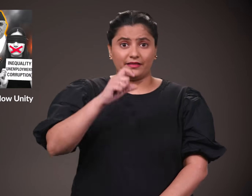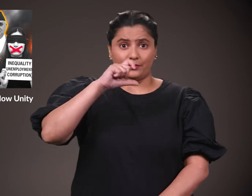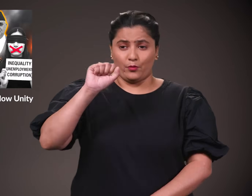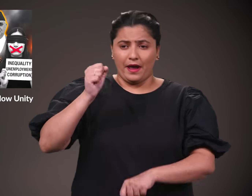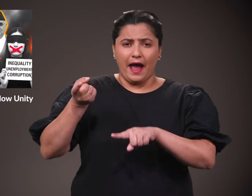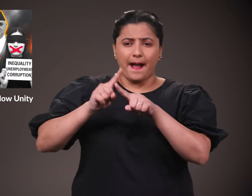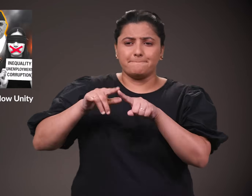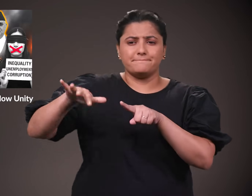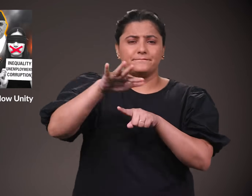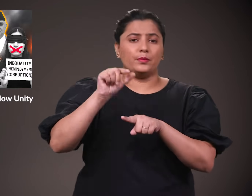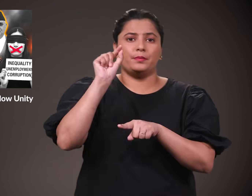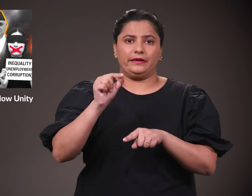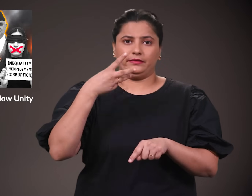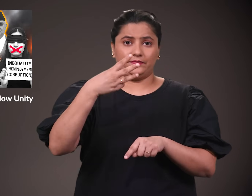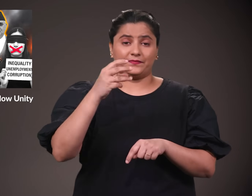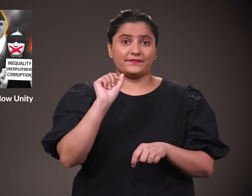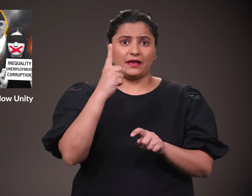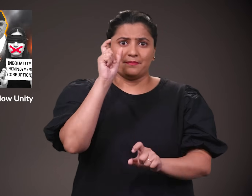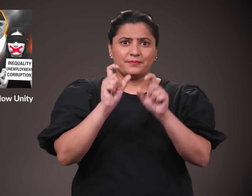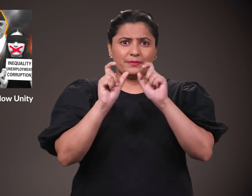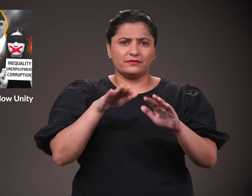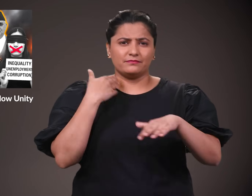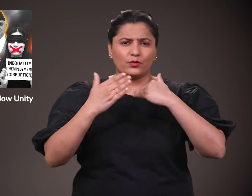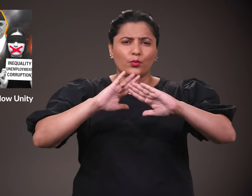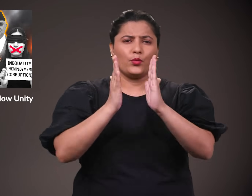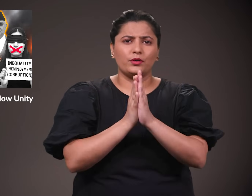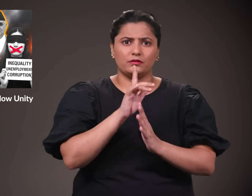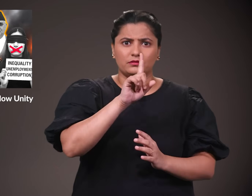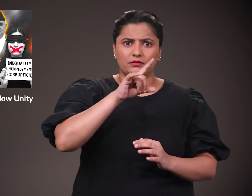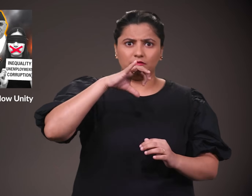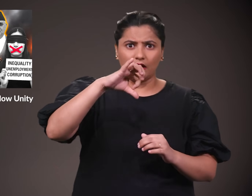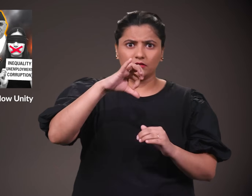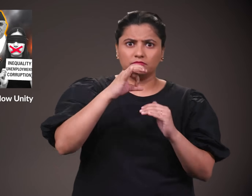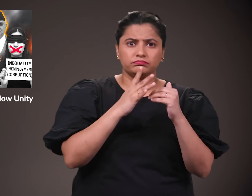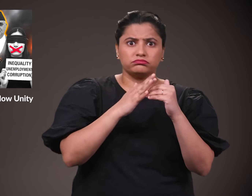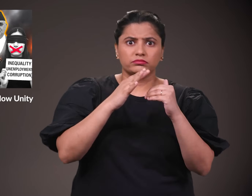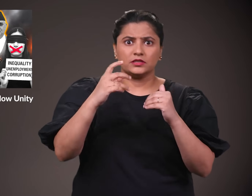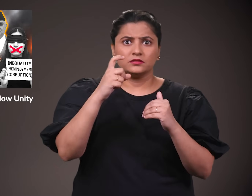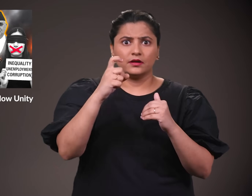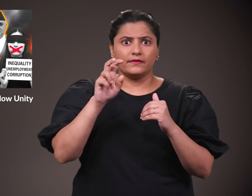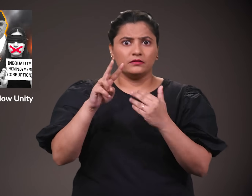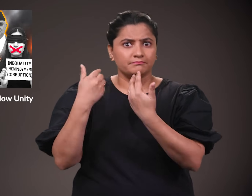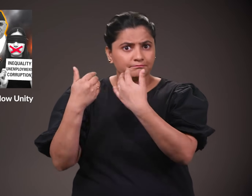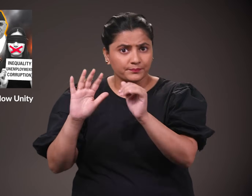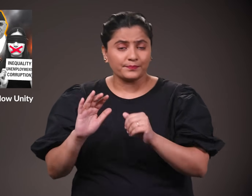There are 3 major points. The death toll from the protests rose sharply from 19 to a total of 72.